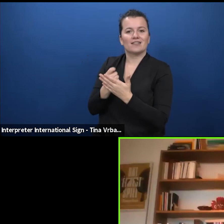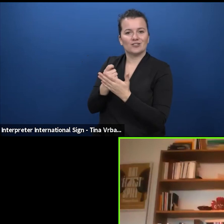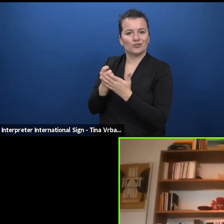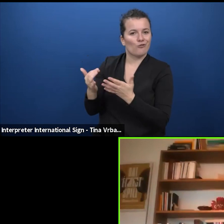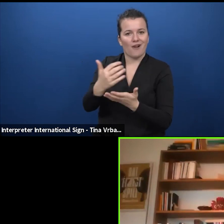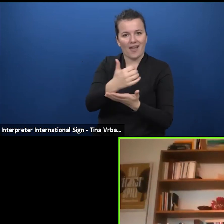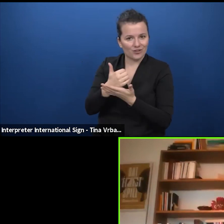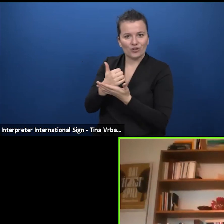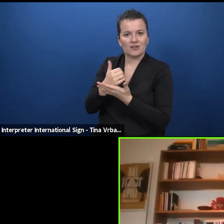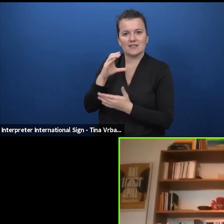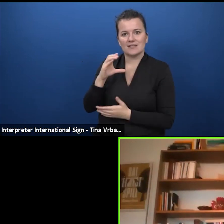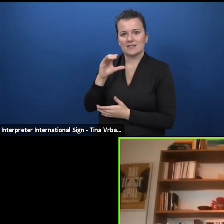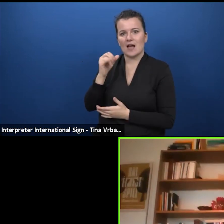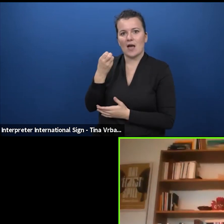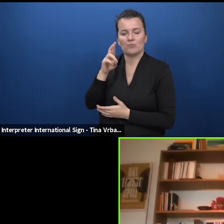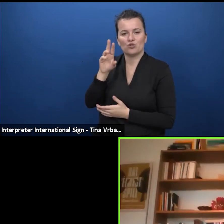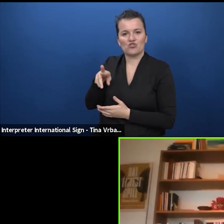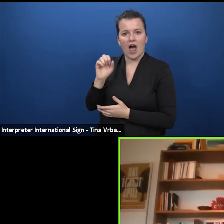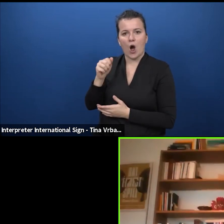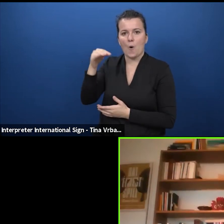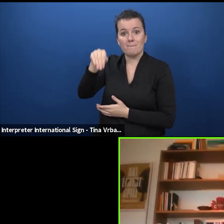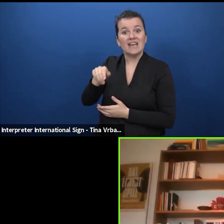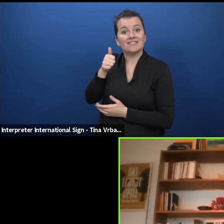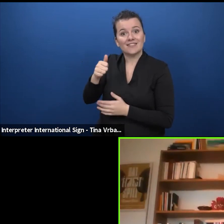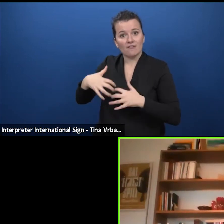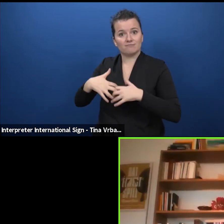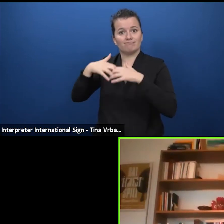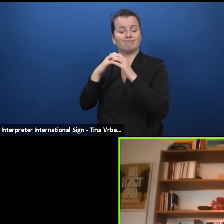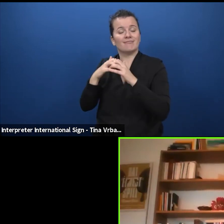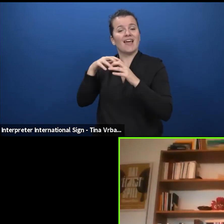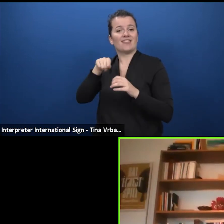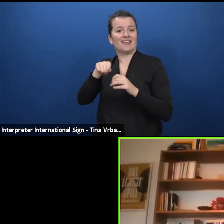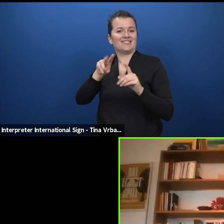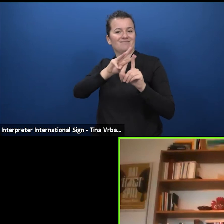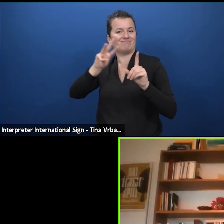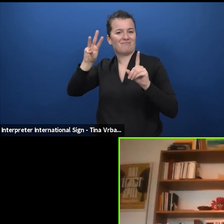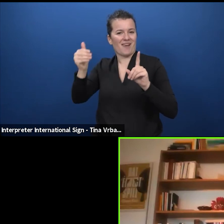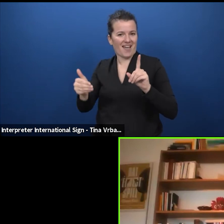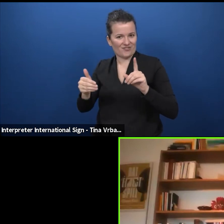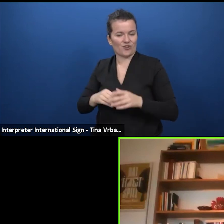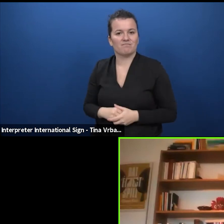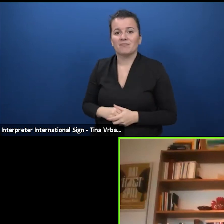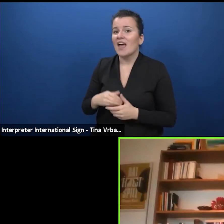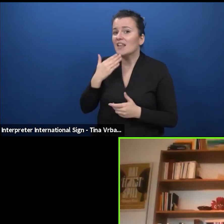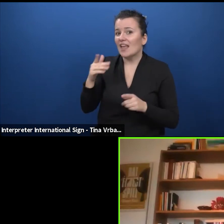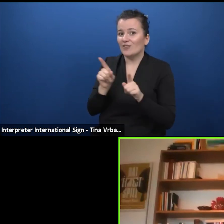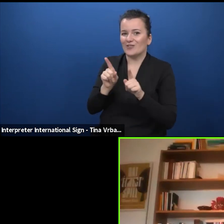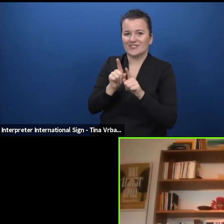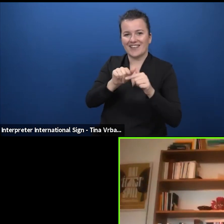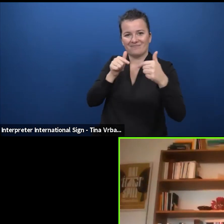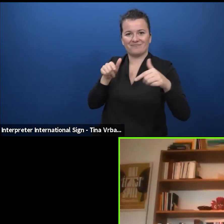our wonderful Forum platform. Thank you to our virtual host Staatsschauspiel Dresden of course